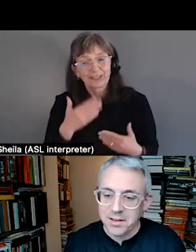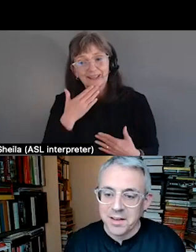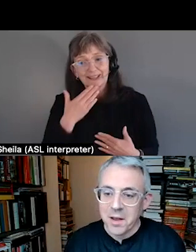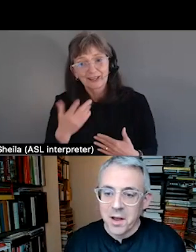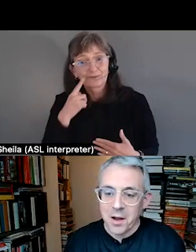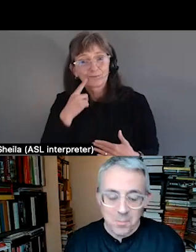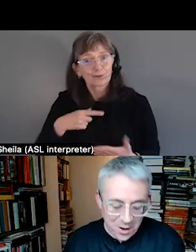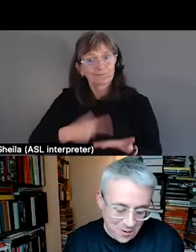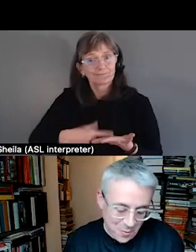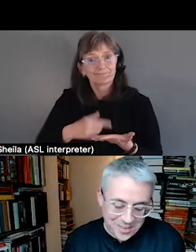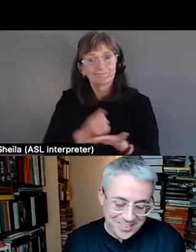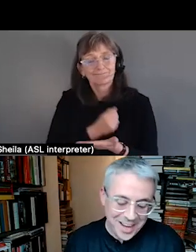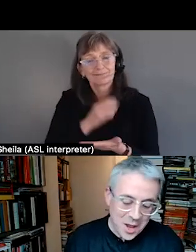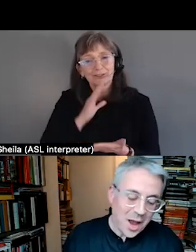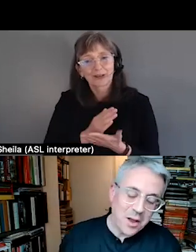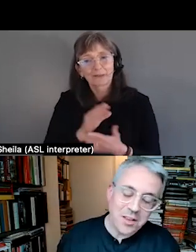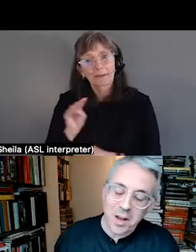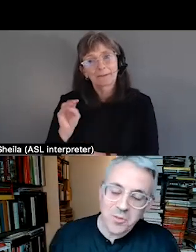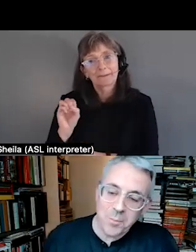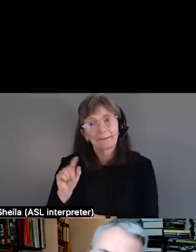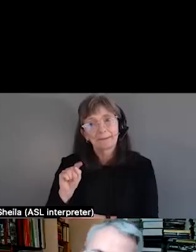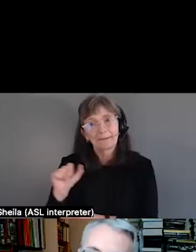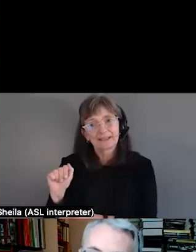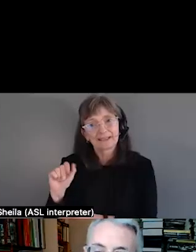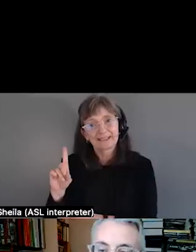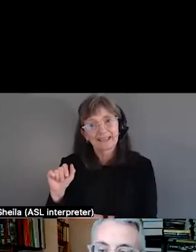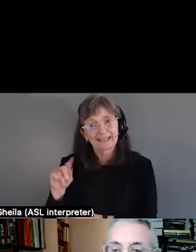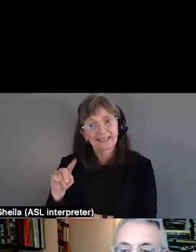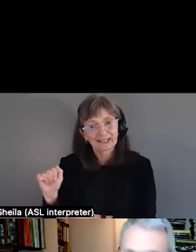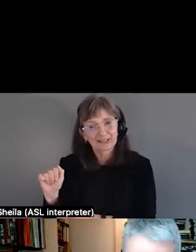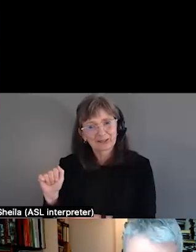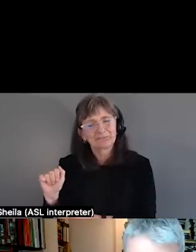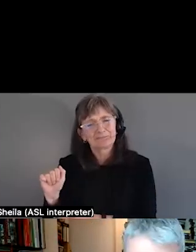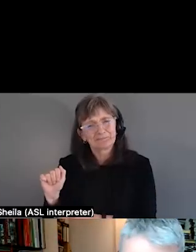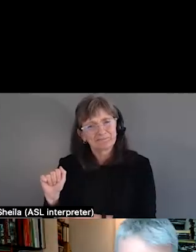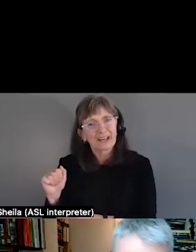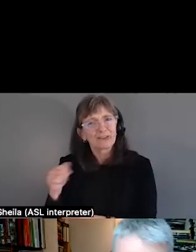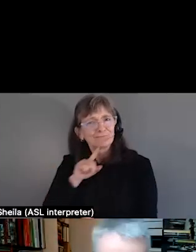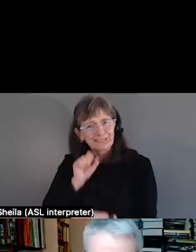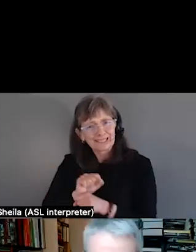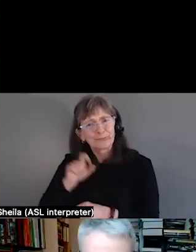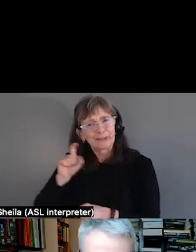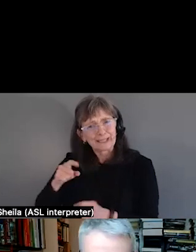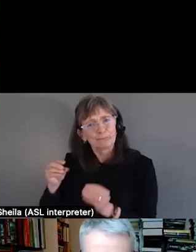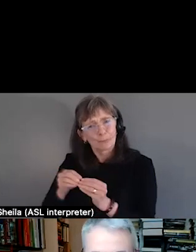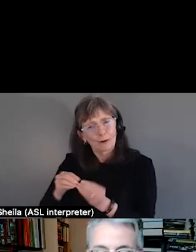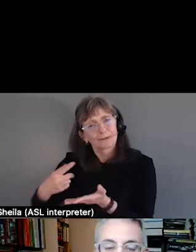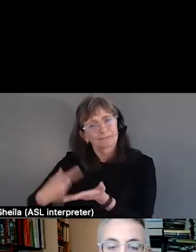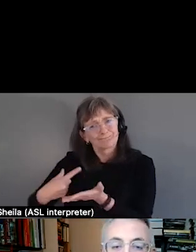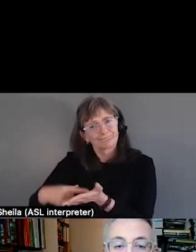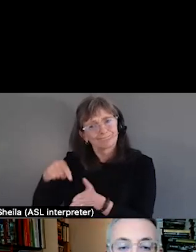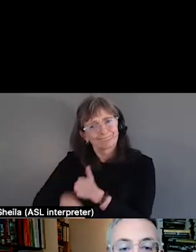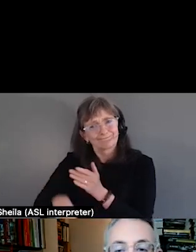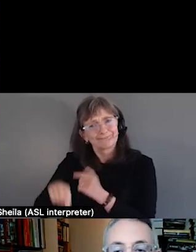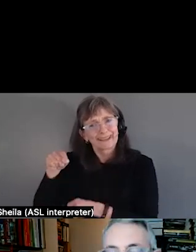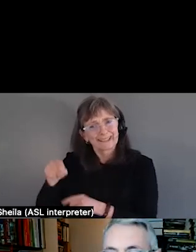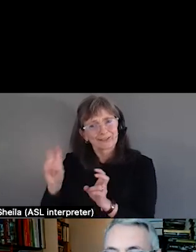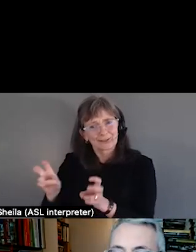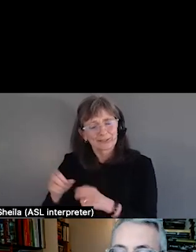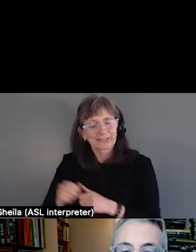which comes up too infrequently, frankly. So, very, very pleased to do that. And I'm gonna